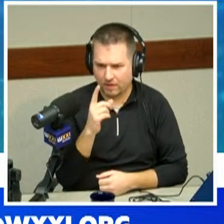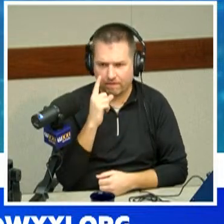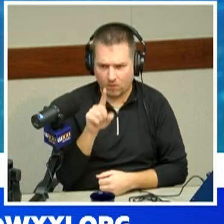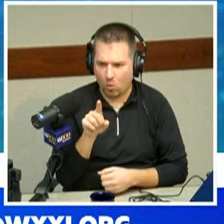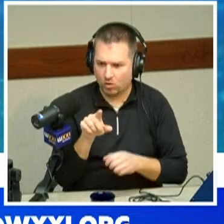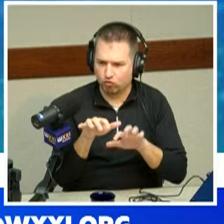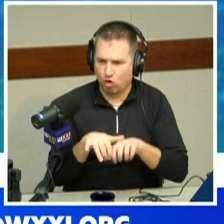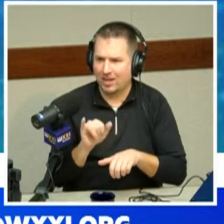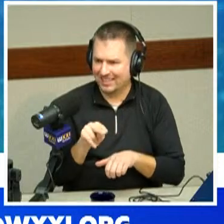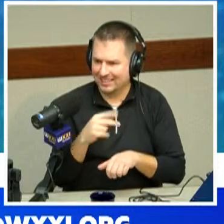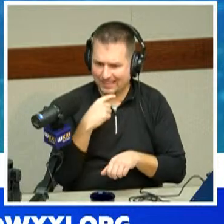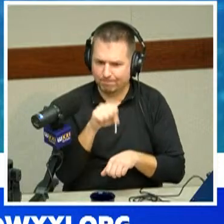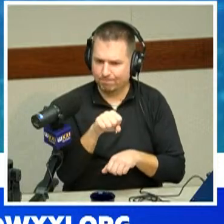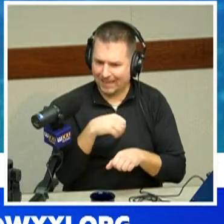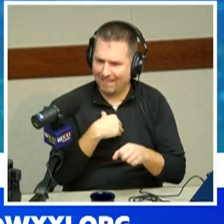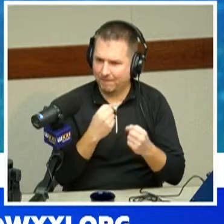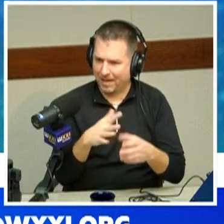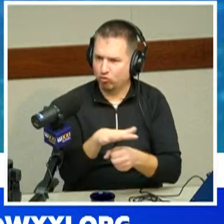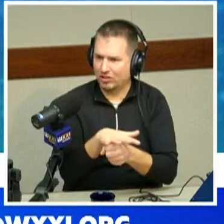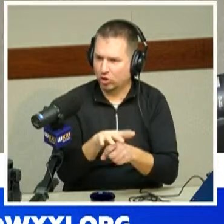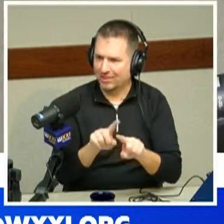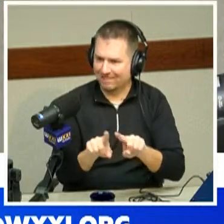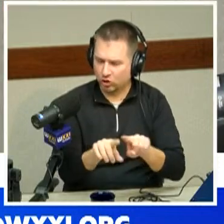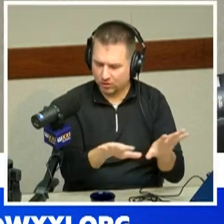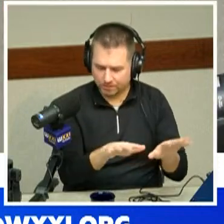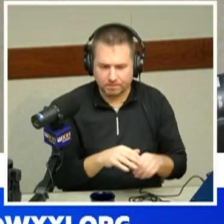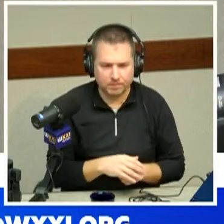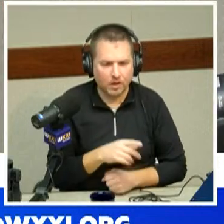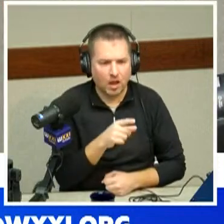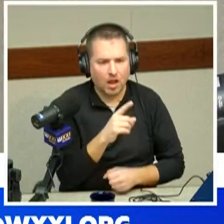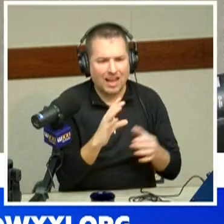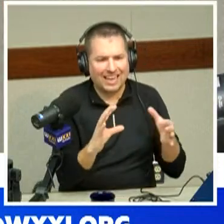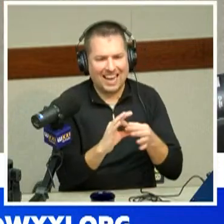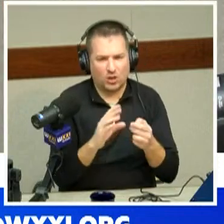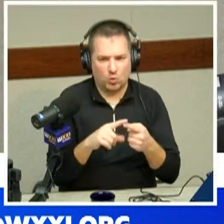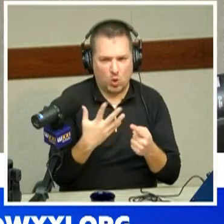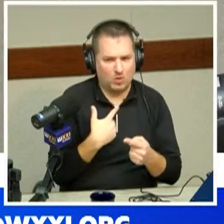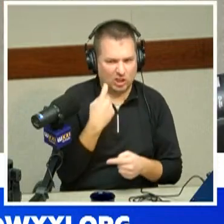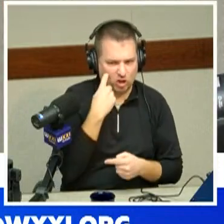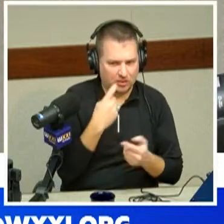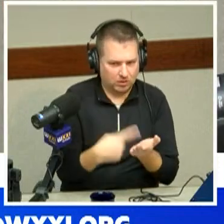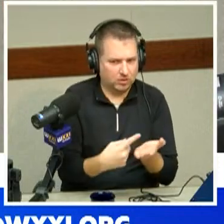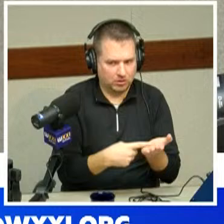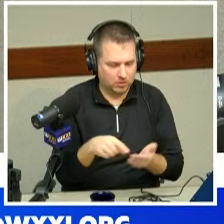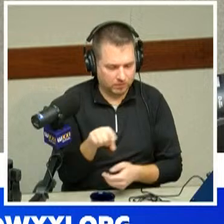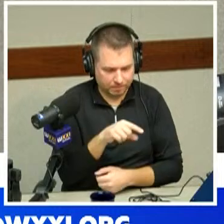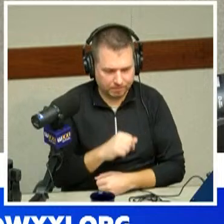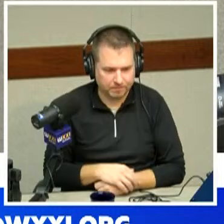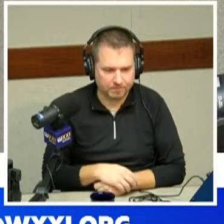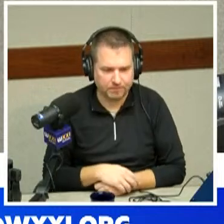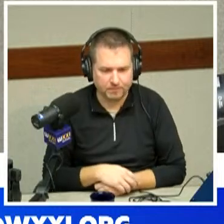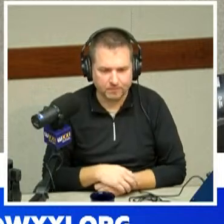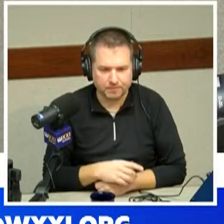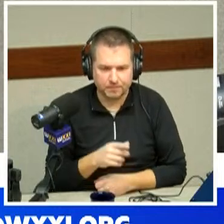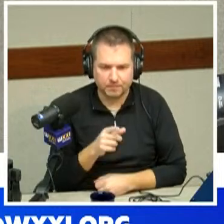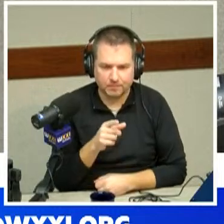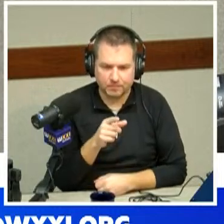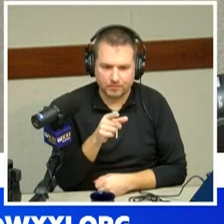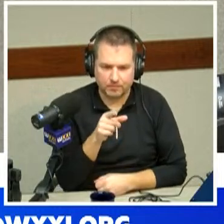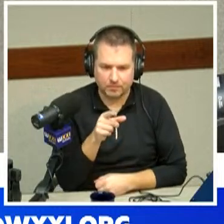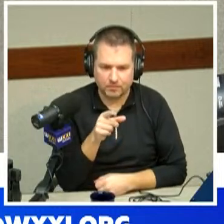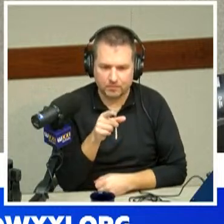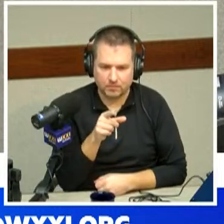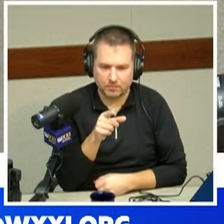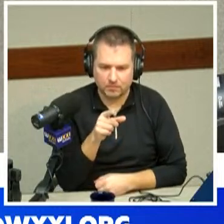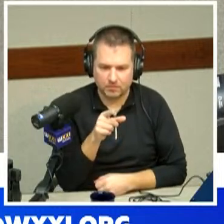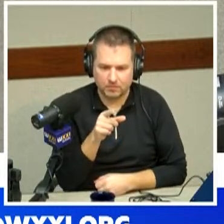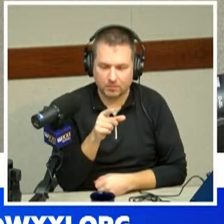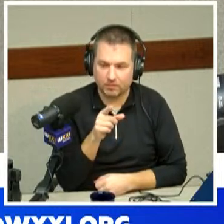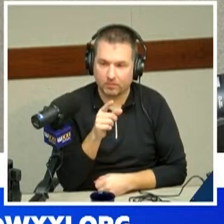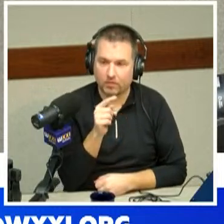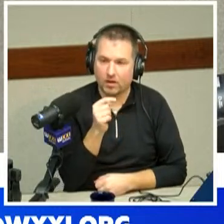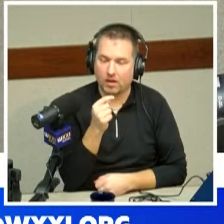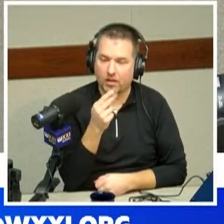today um I want to kind of pick up where we left off and talk about um the the actual technology